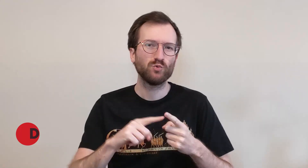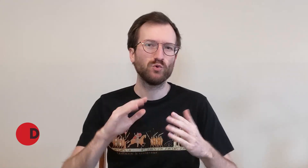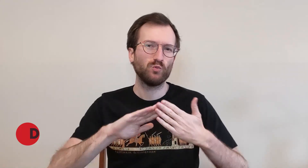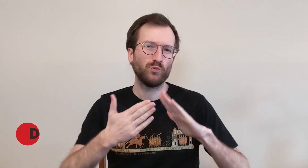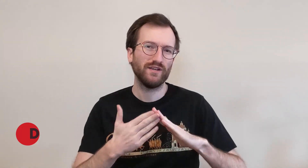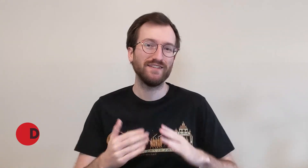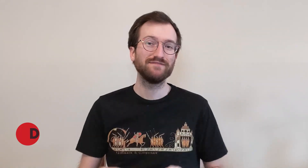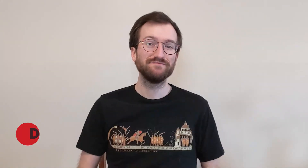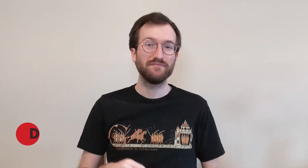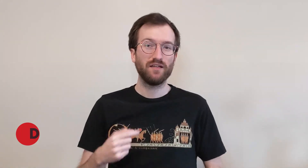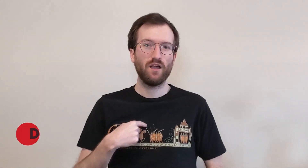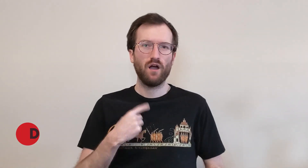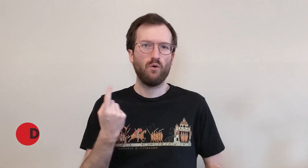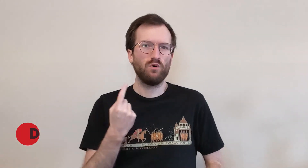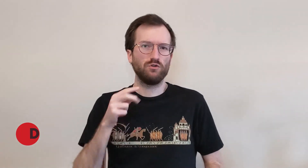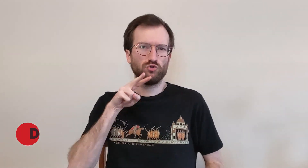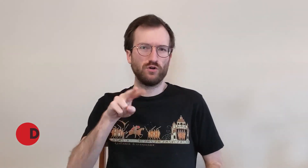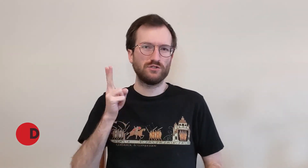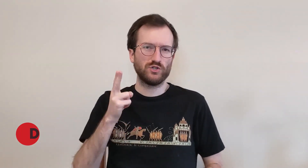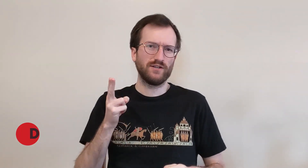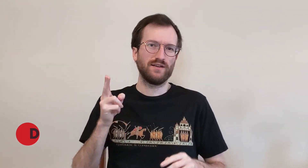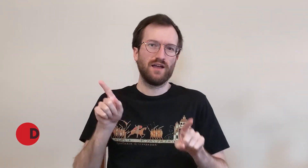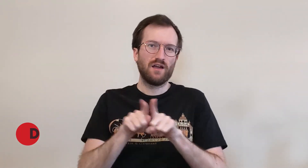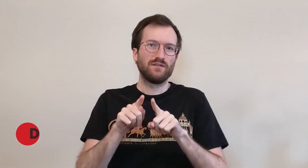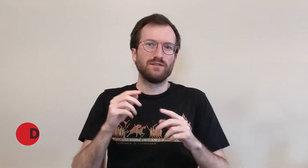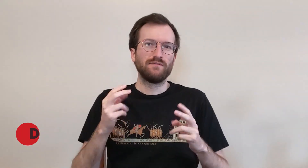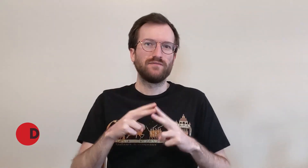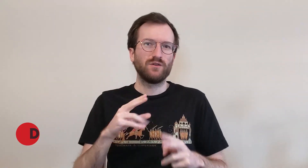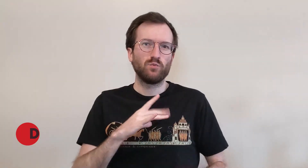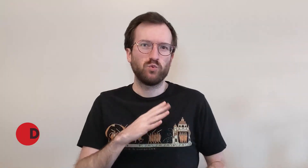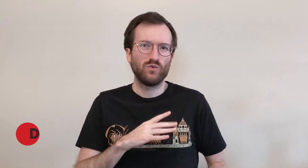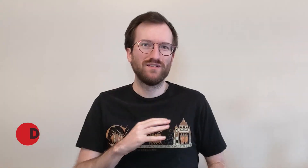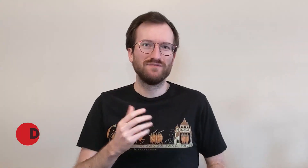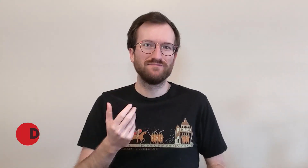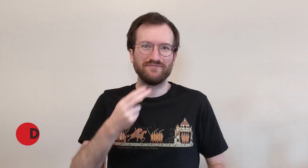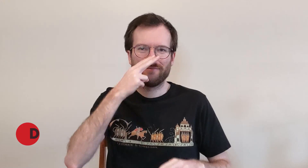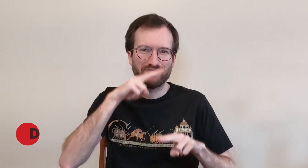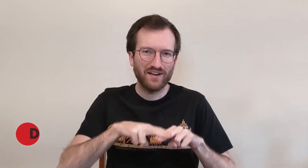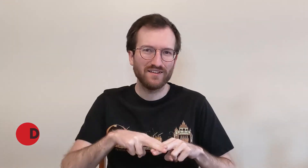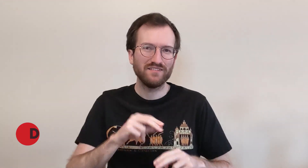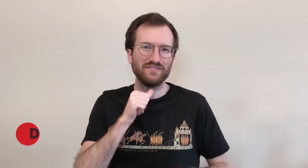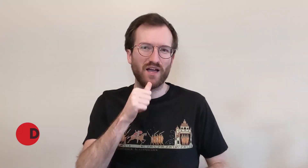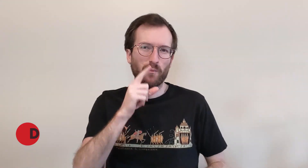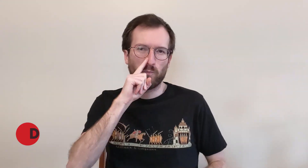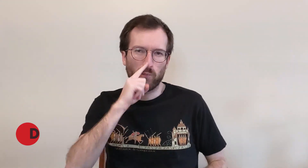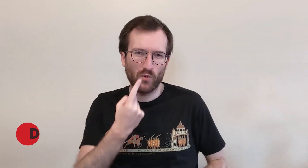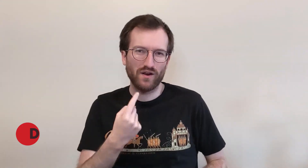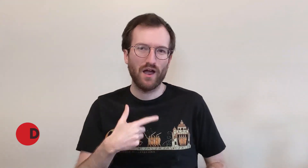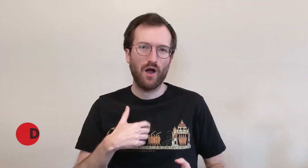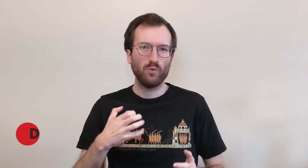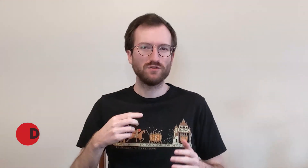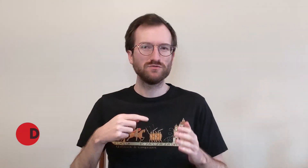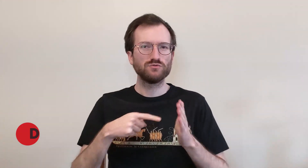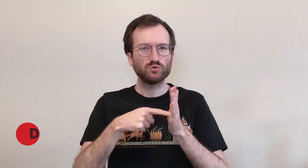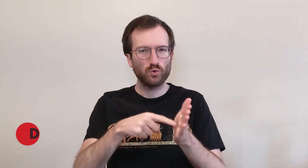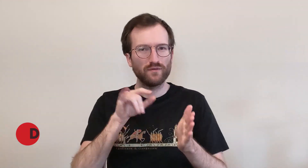community by sharing it. I always look at history as something that’s very cool and fun, not boring and I wanted to show